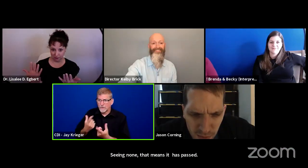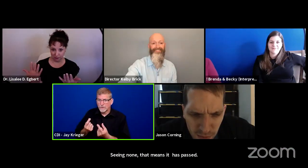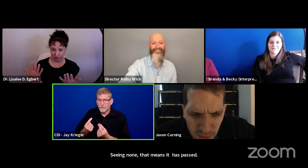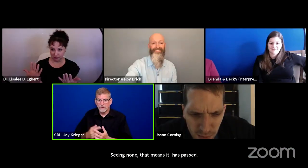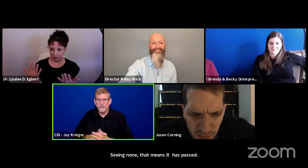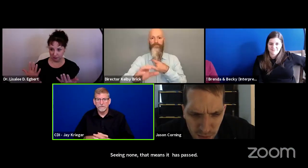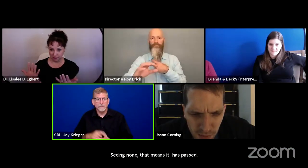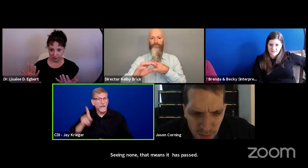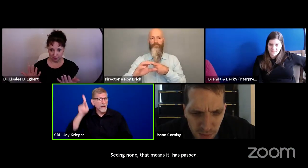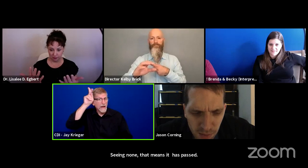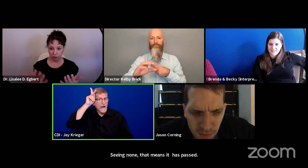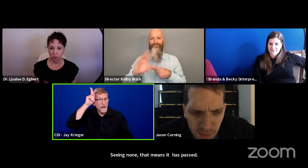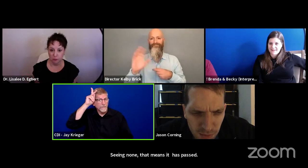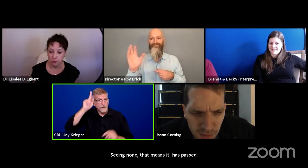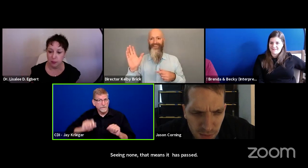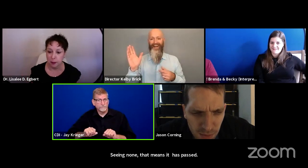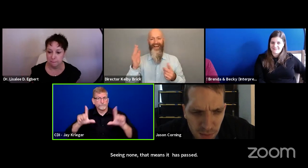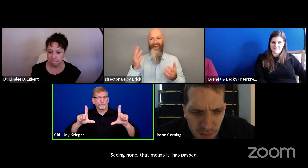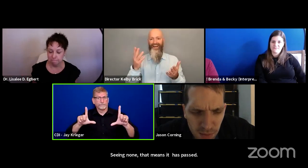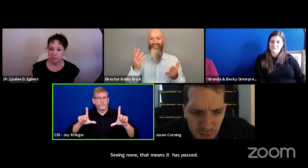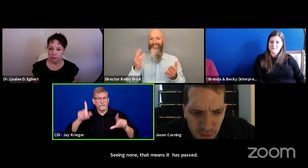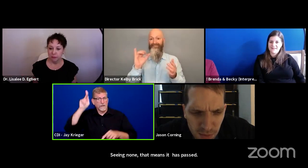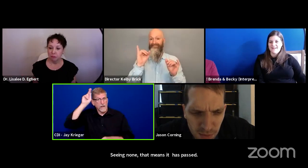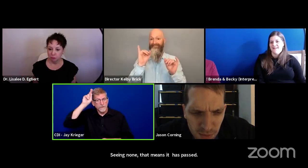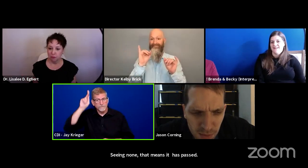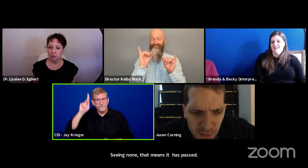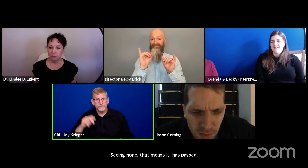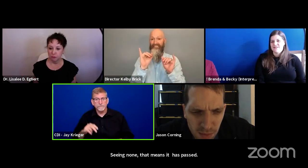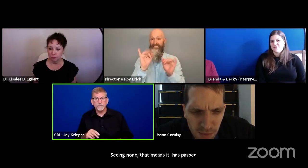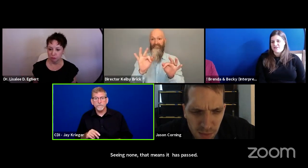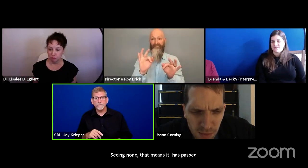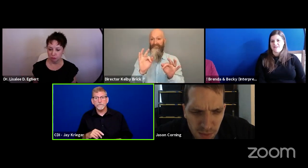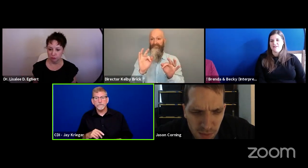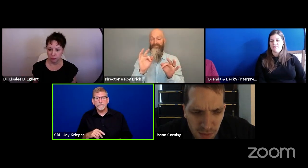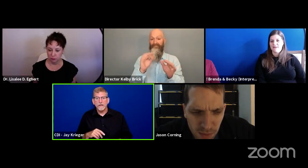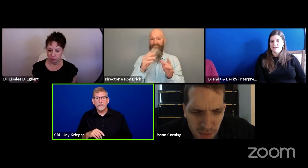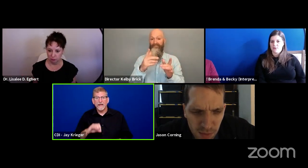This is Director Brick.